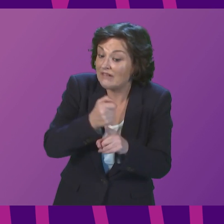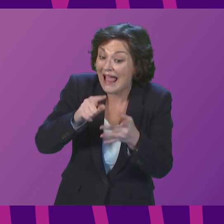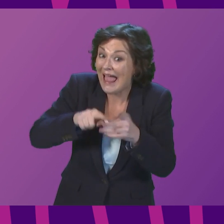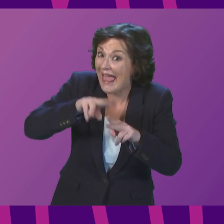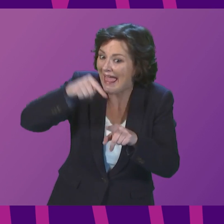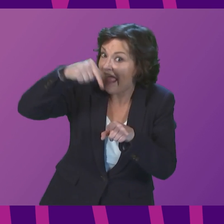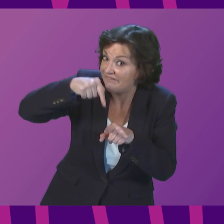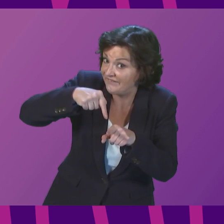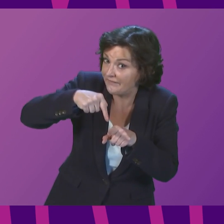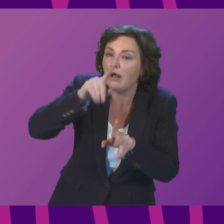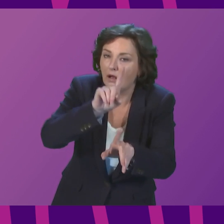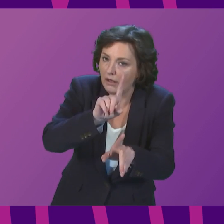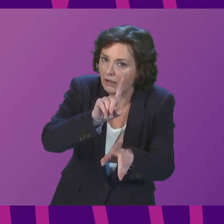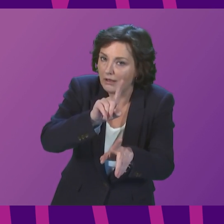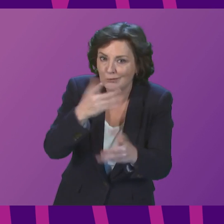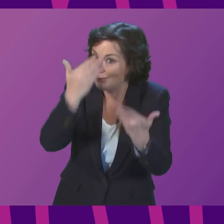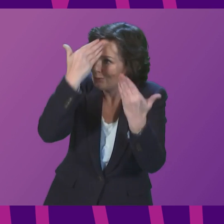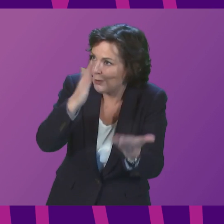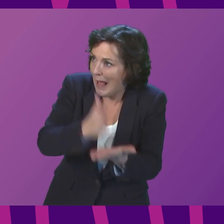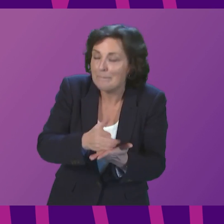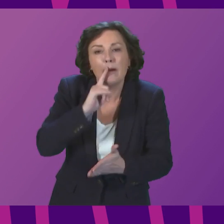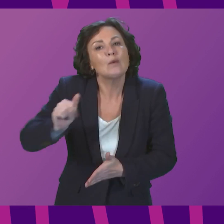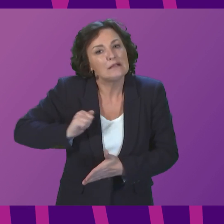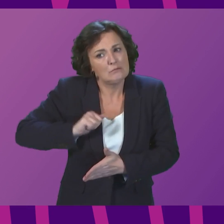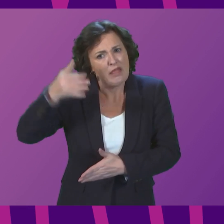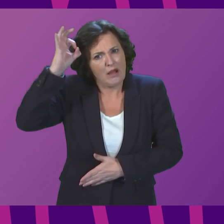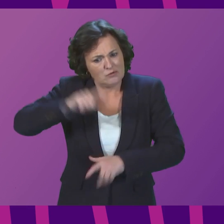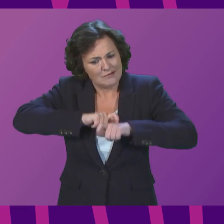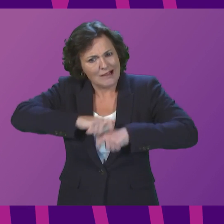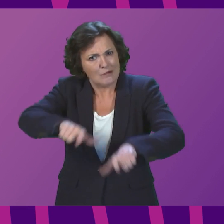would expect the council to continue air quality monitoring in the area and to continue implementing